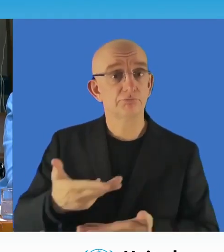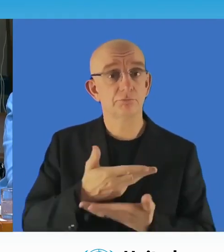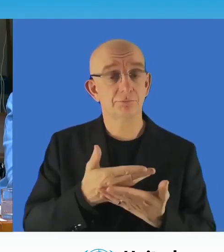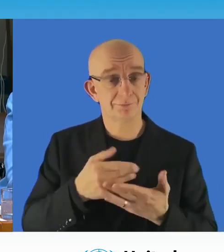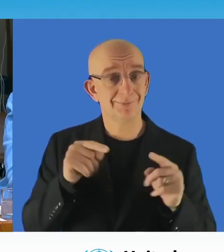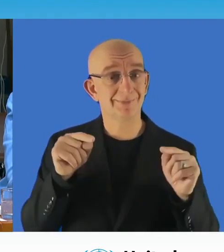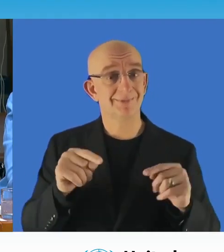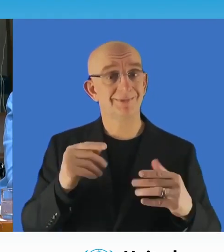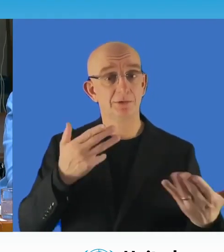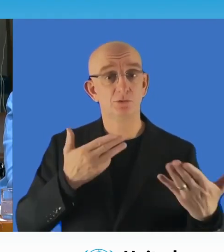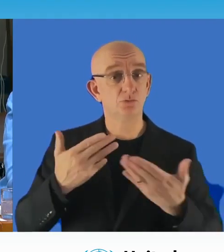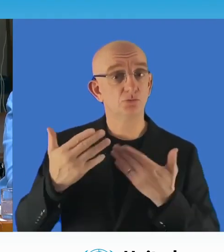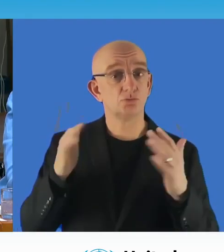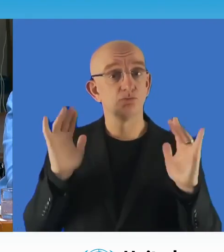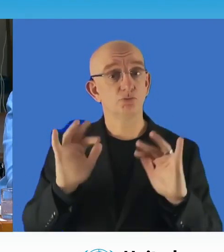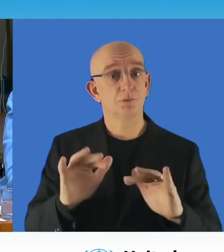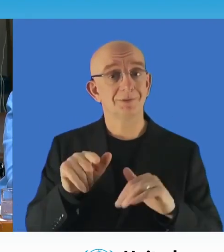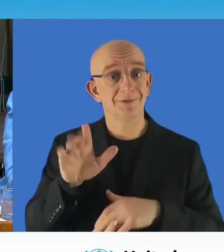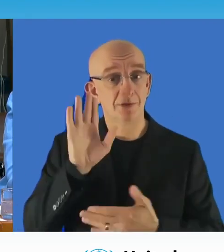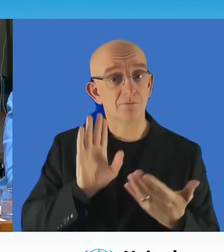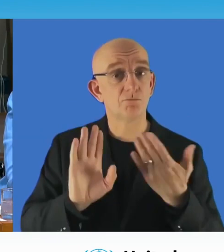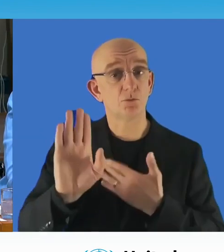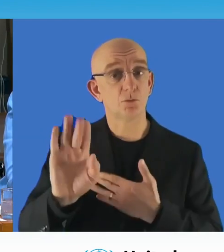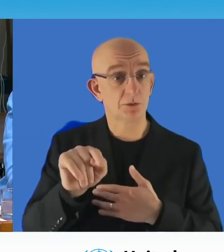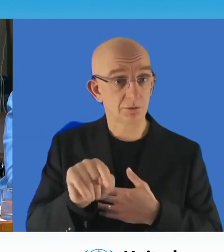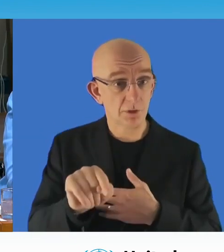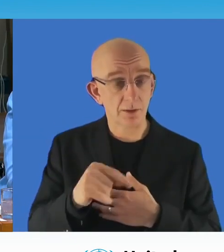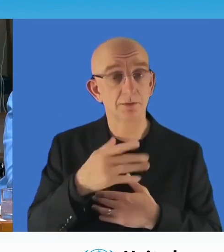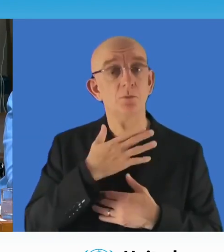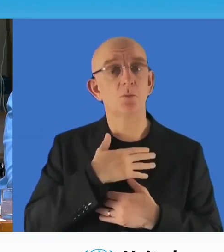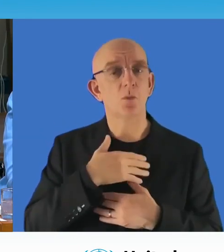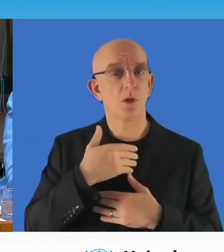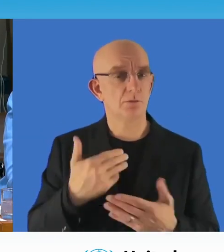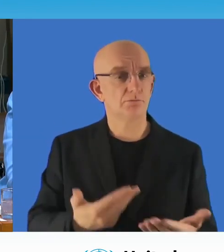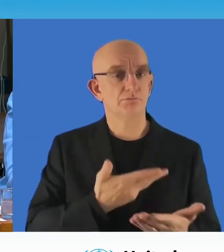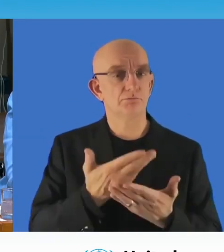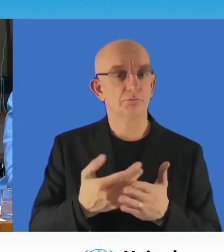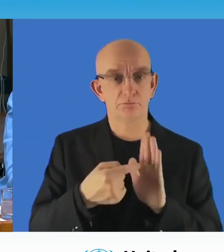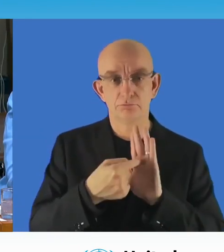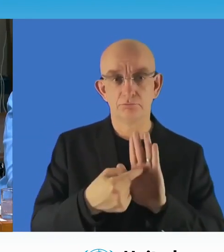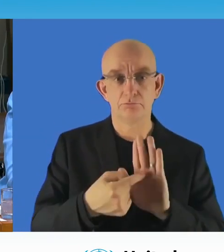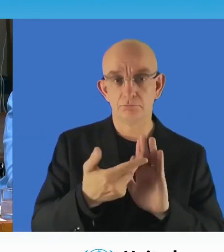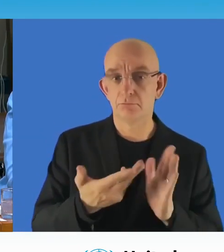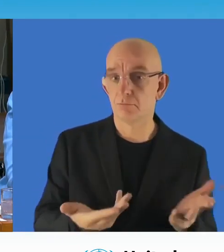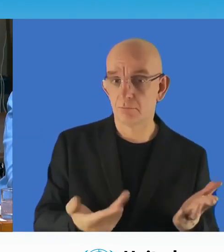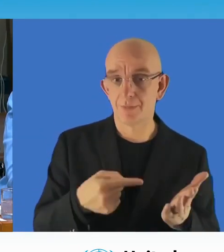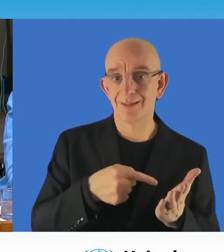this regard that strongly align with the papers developed for the three conference roundtables